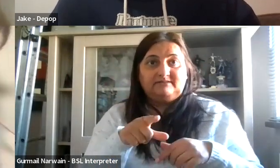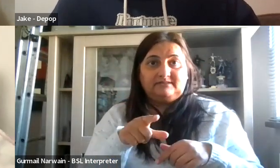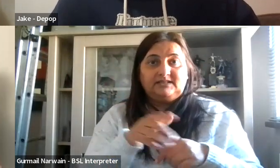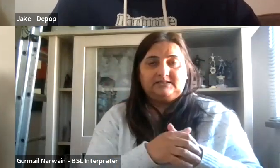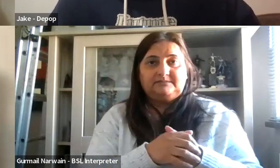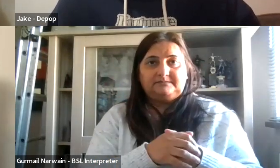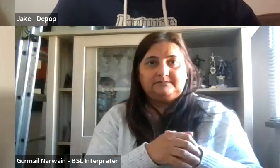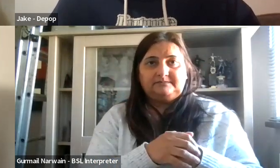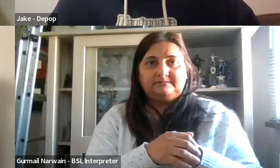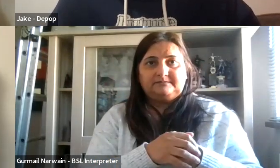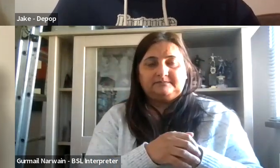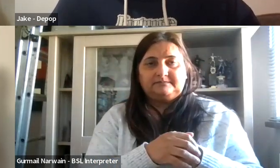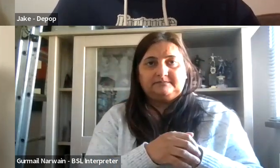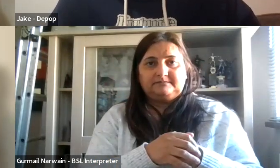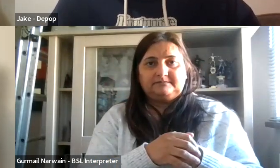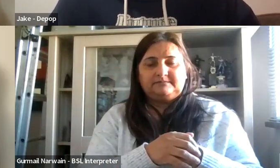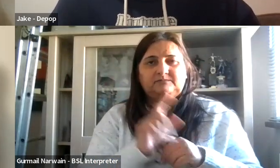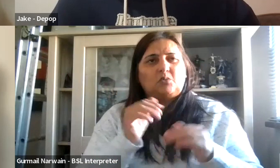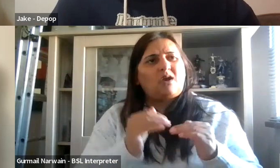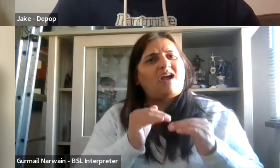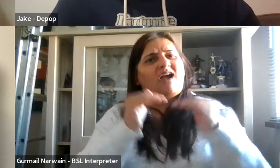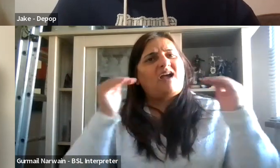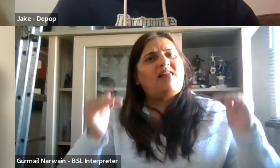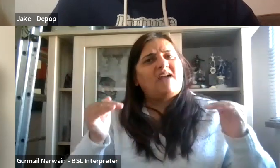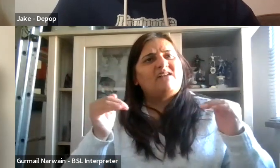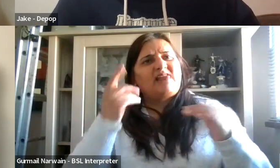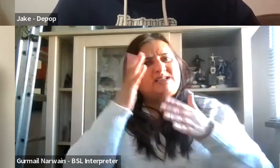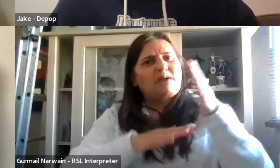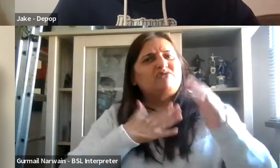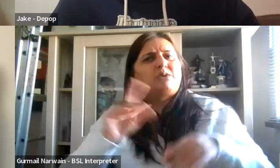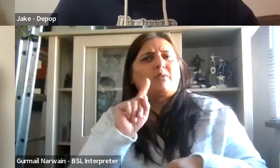But you know what sort of sort of level and experience that the people need. What sort of level and experience to people need.